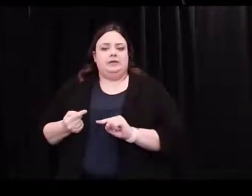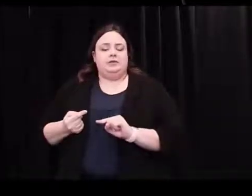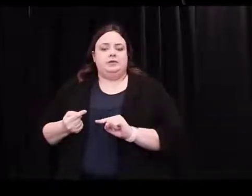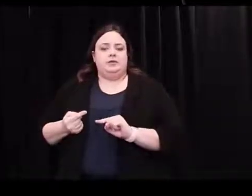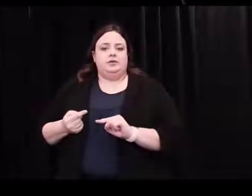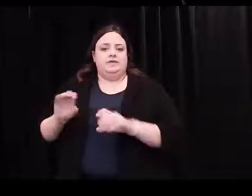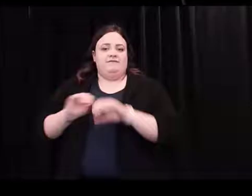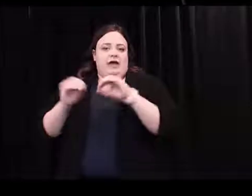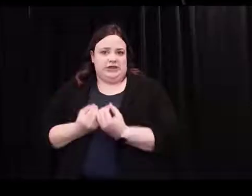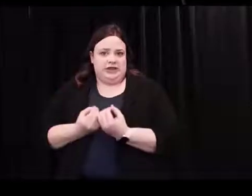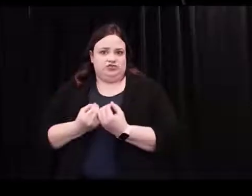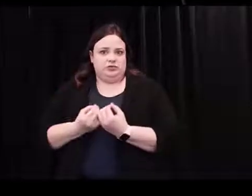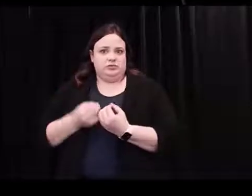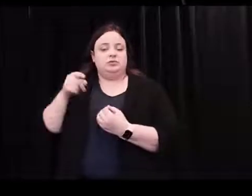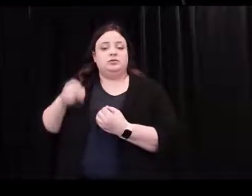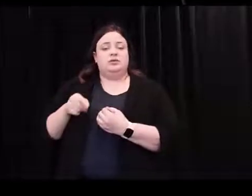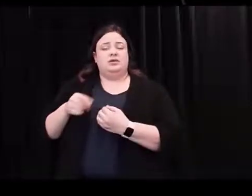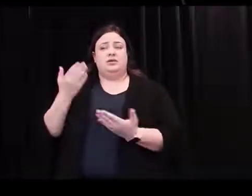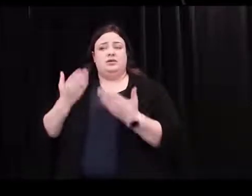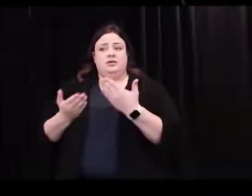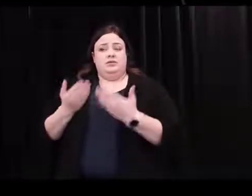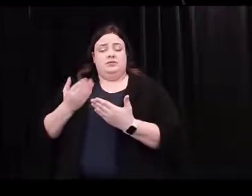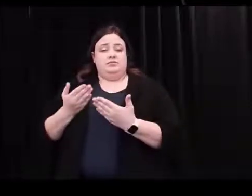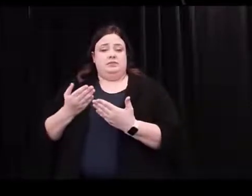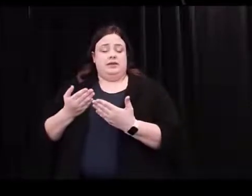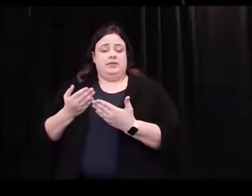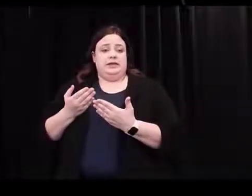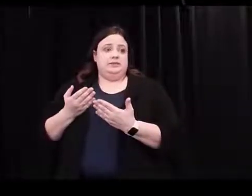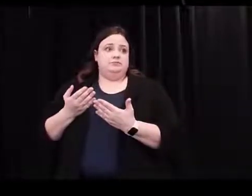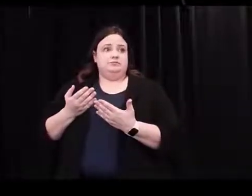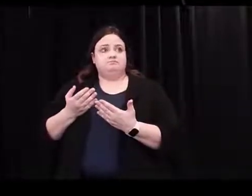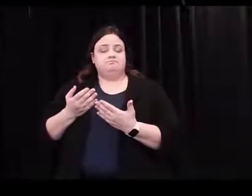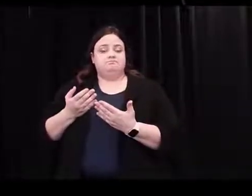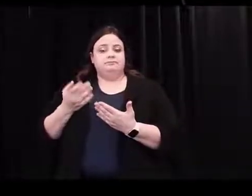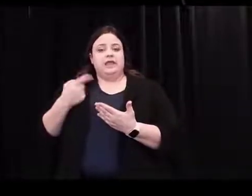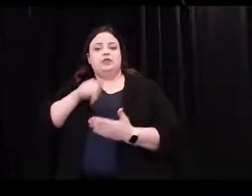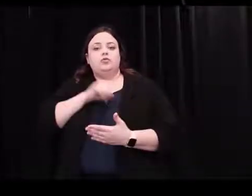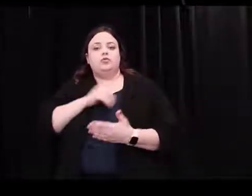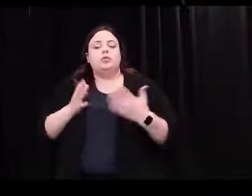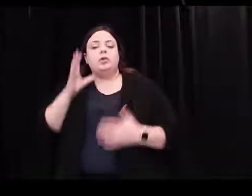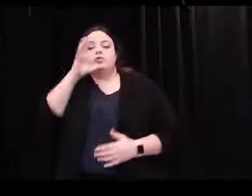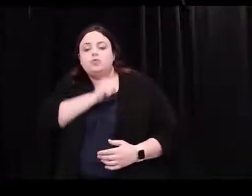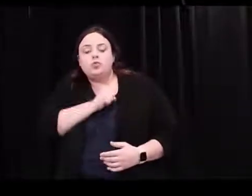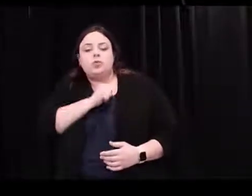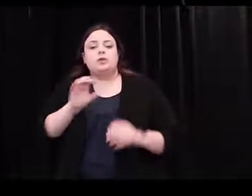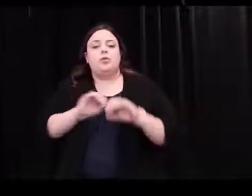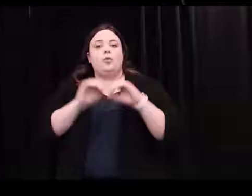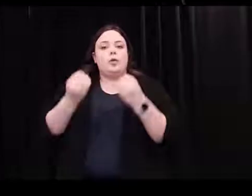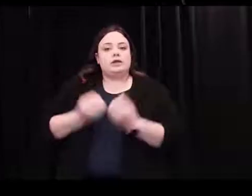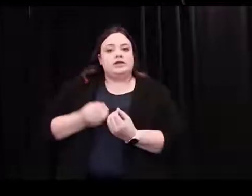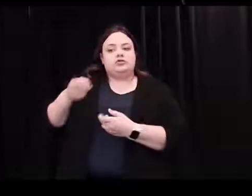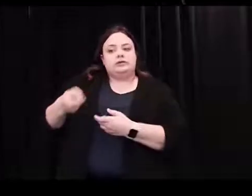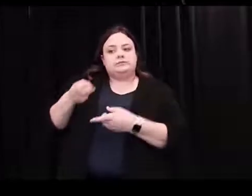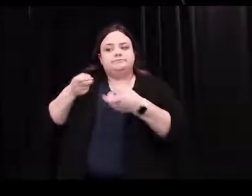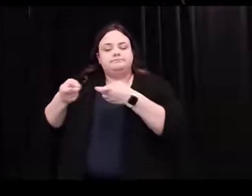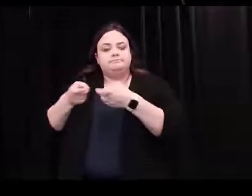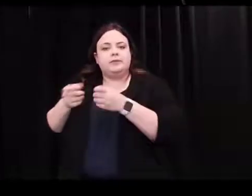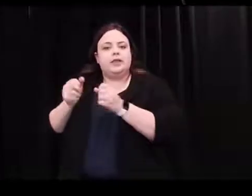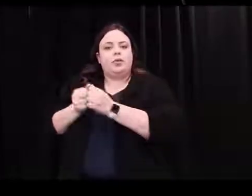Pain Foundation as you might might assume is is an organization dealing with helping people who